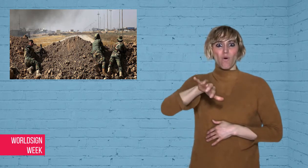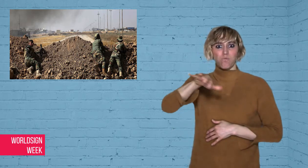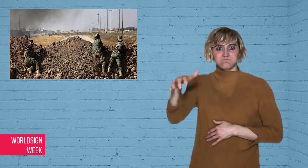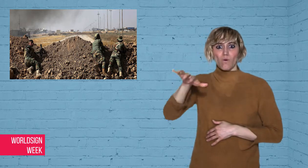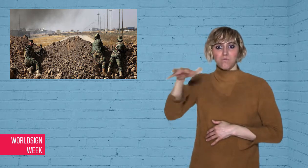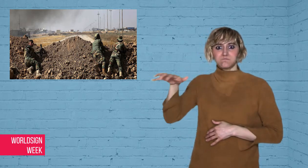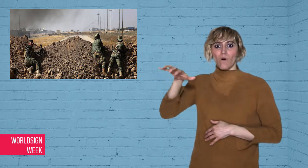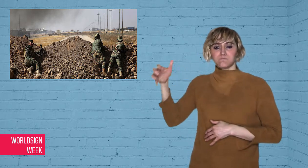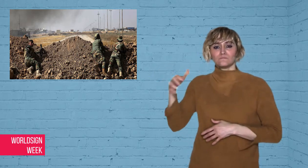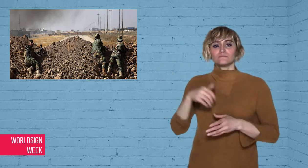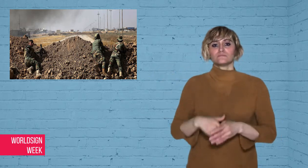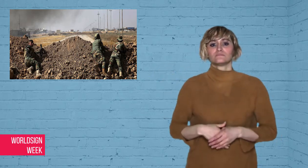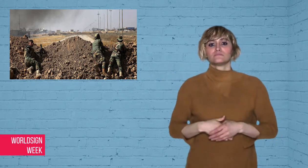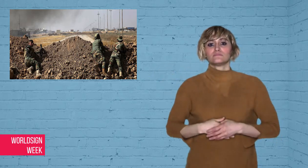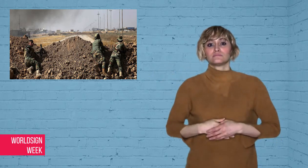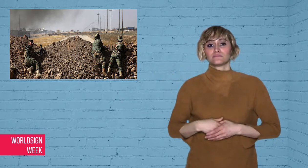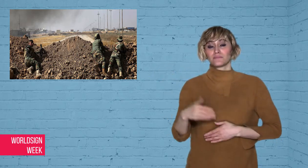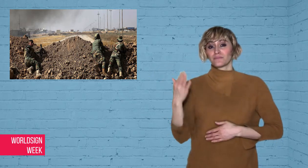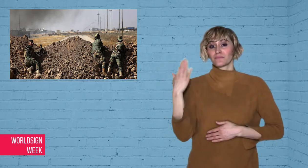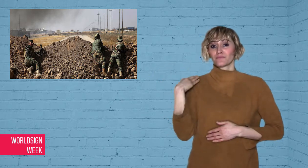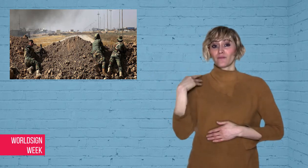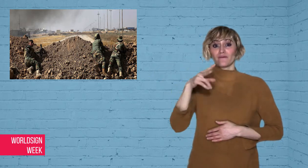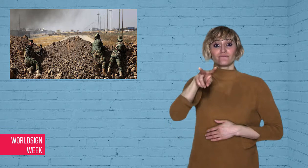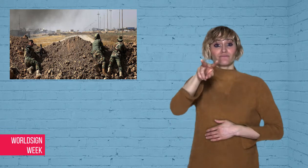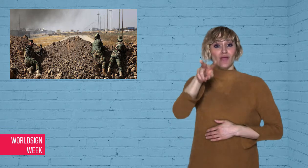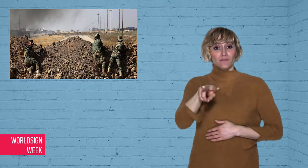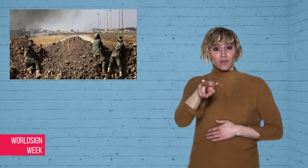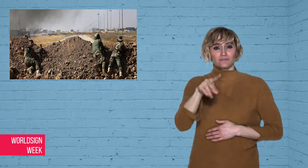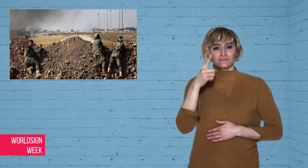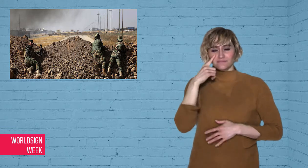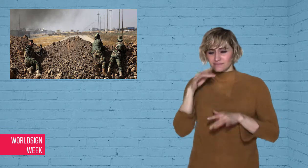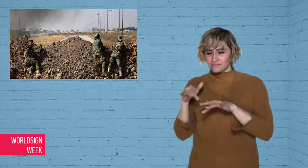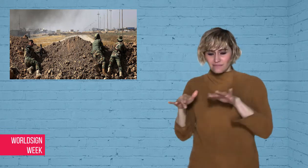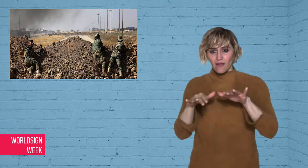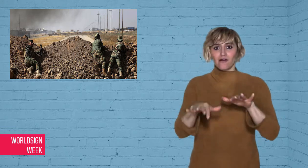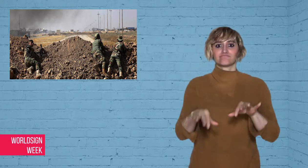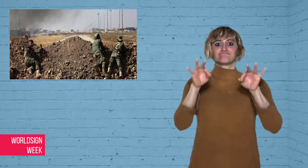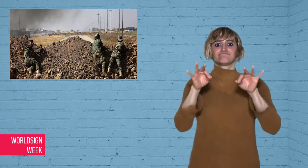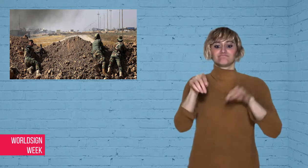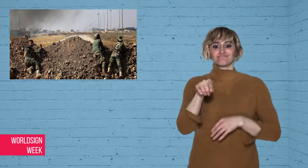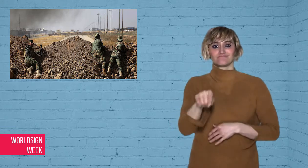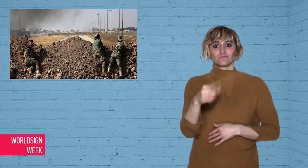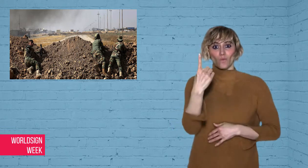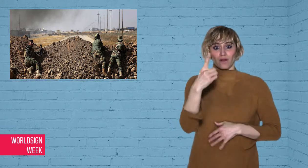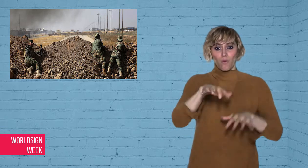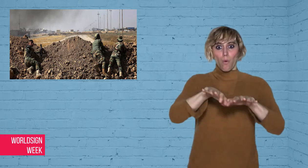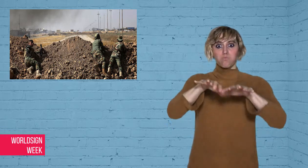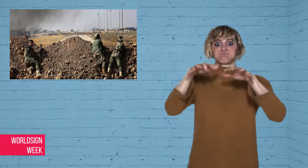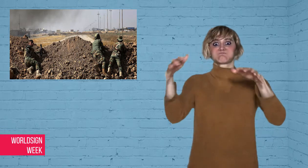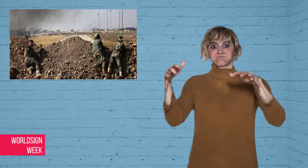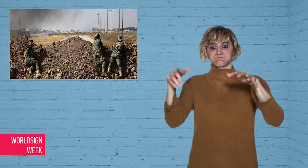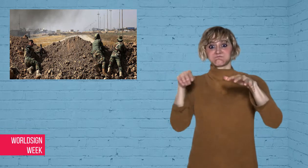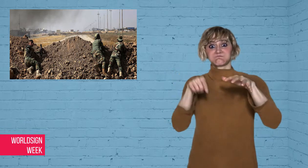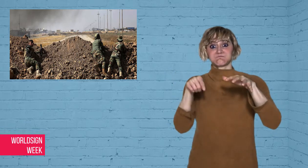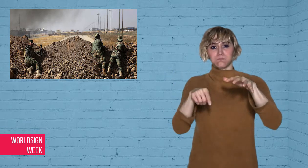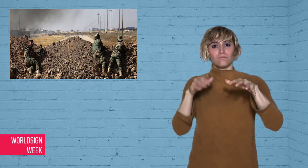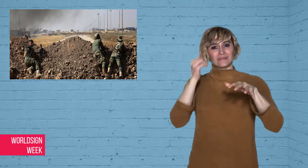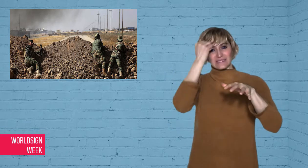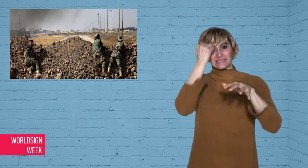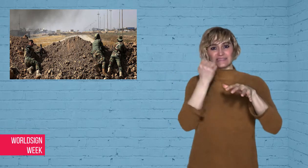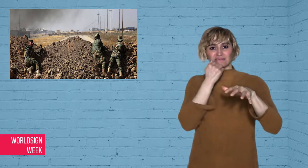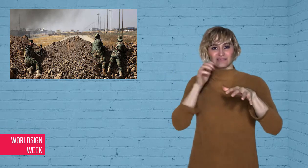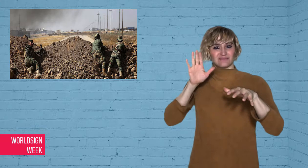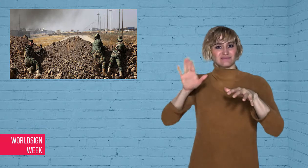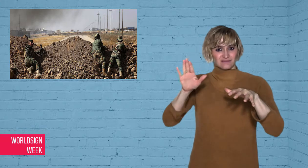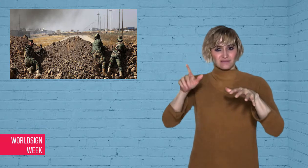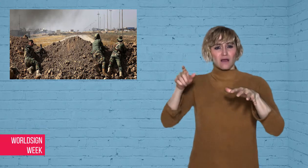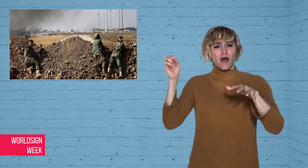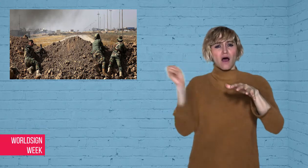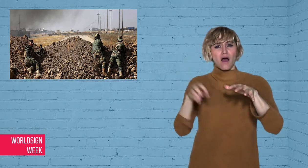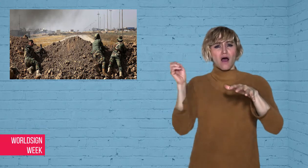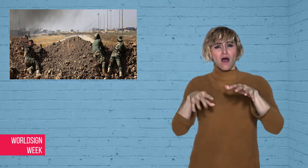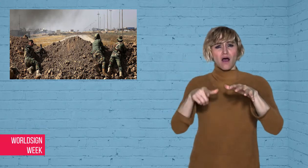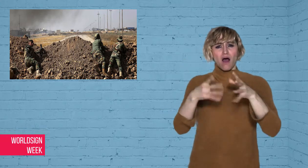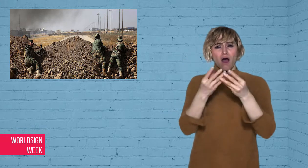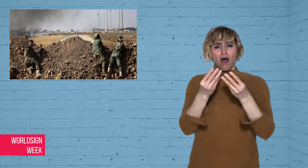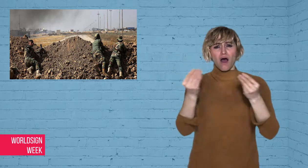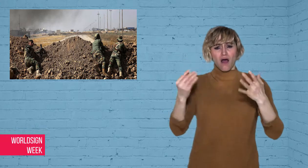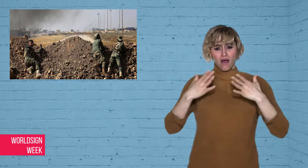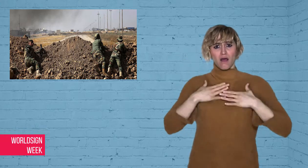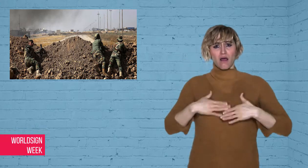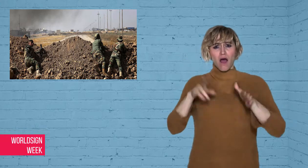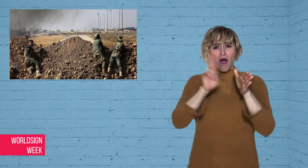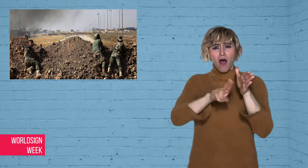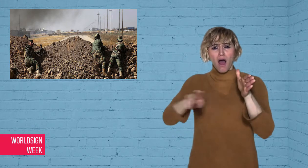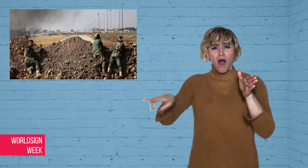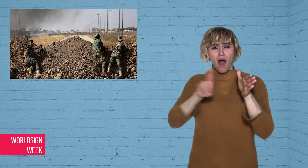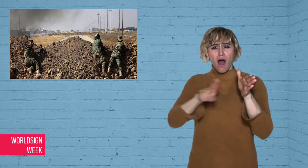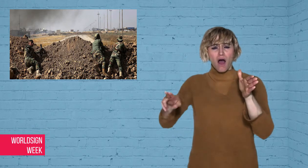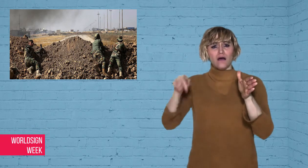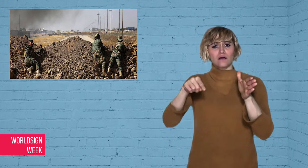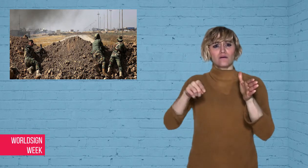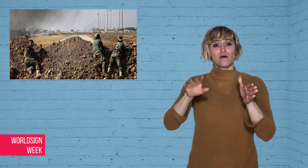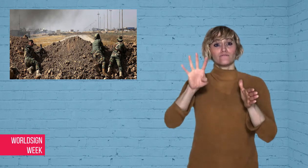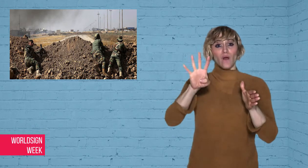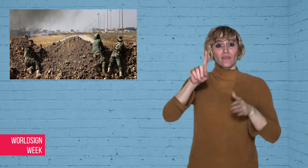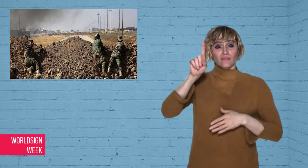found with 4,000 bodies, mostly Iraqi